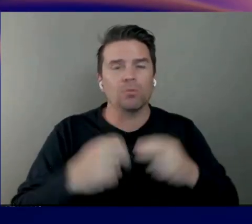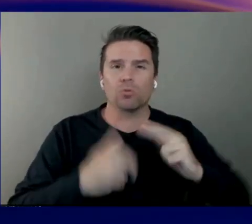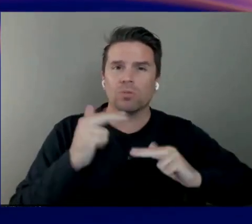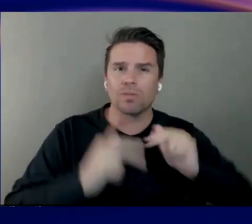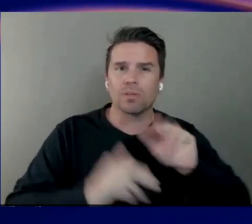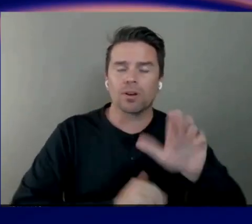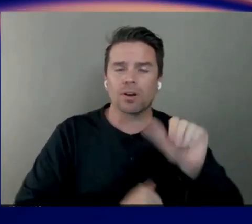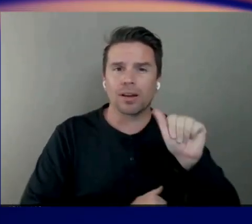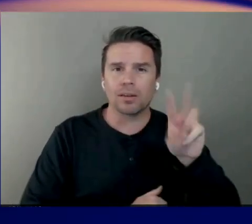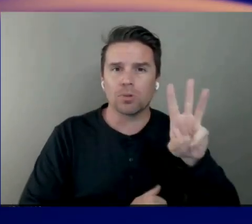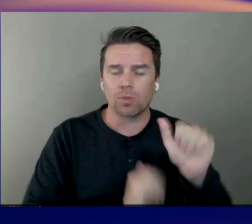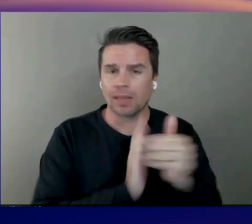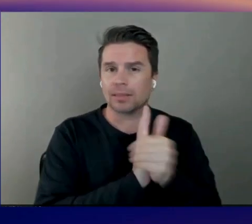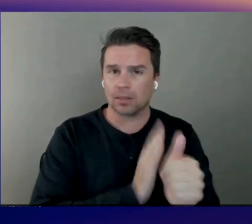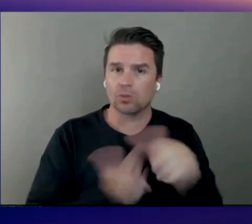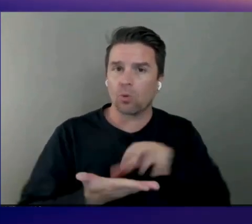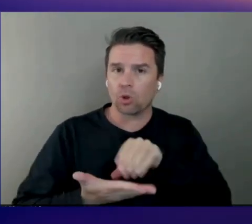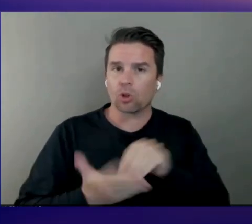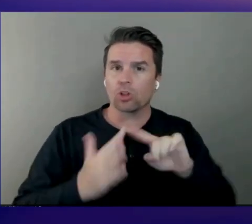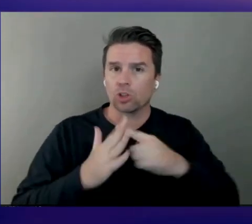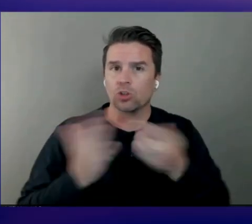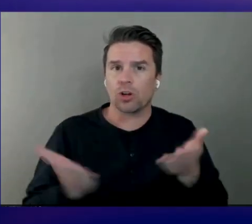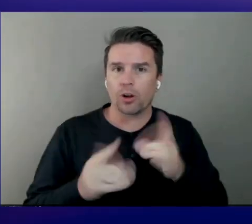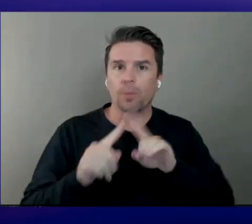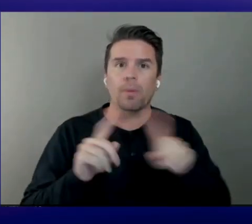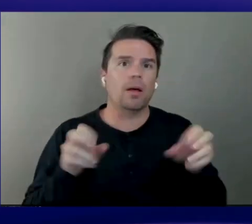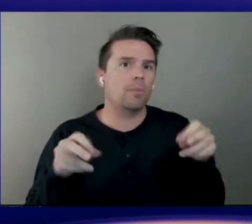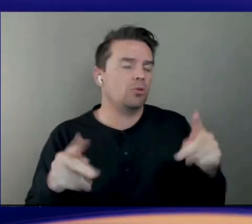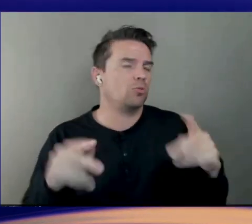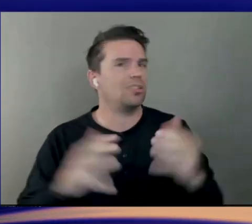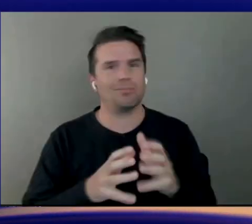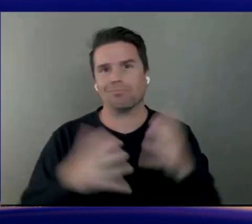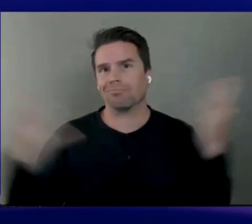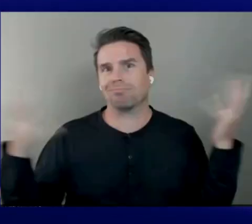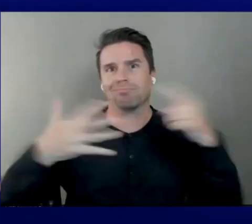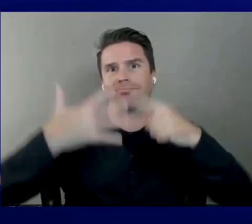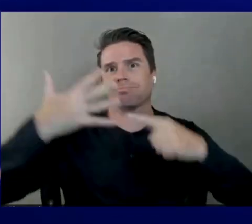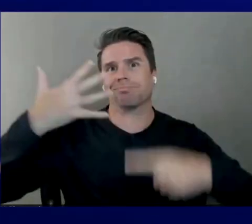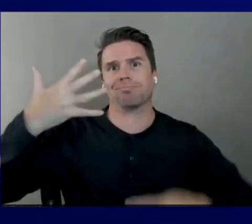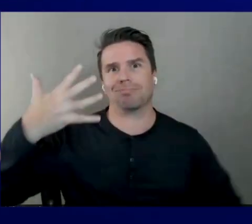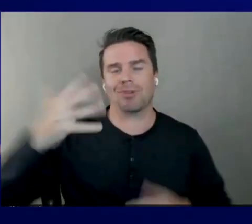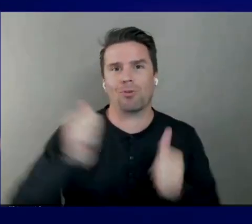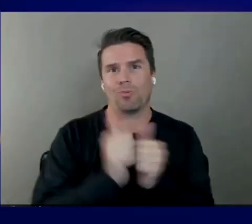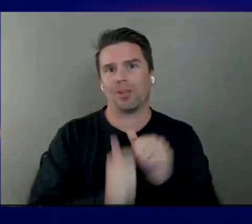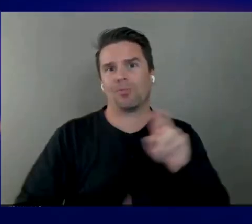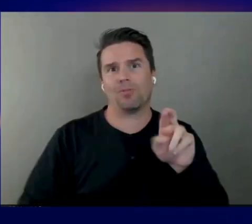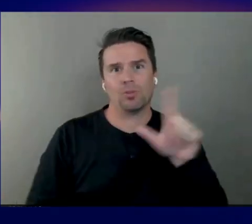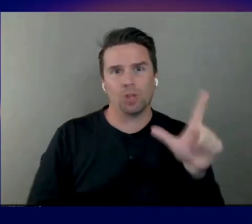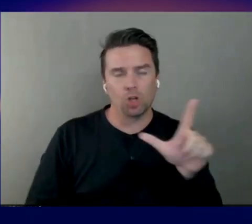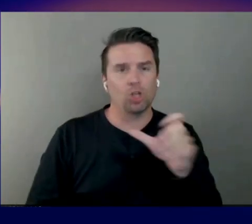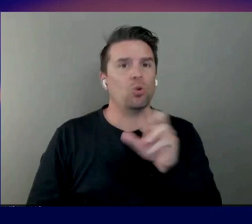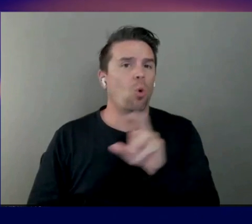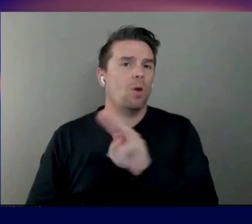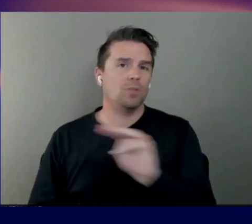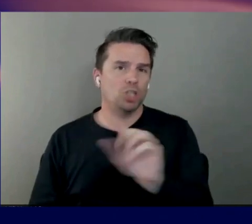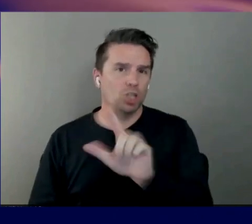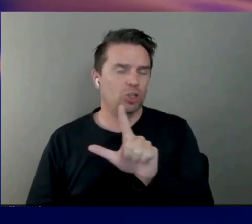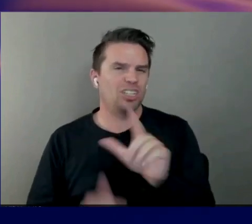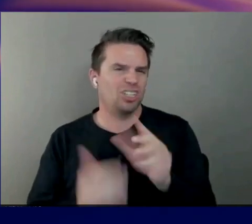but the opportunities are enormous when it comes to reinforcement learning or machine learning in general, right? Yeah. - Yeah. That's absolutely true.